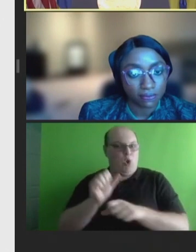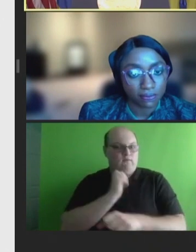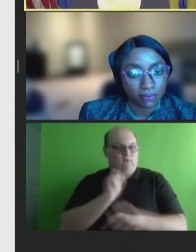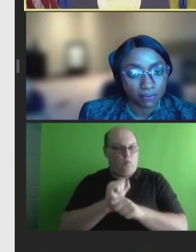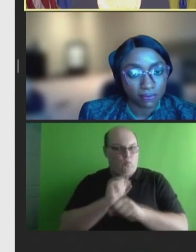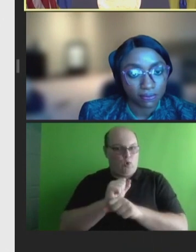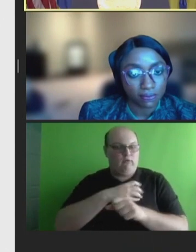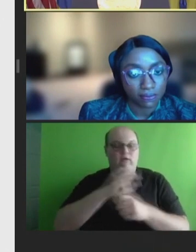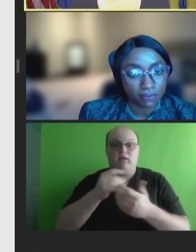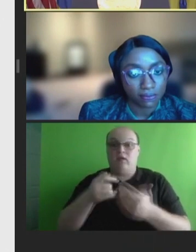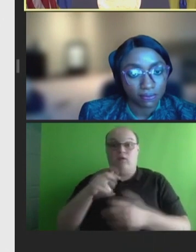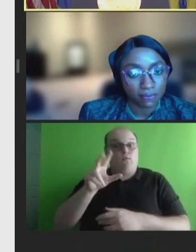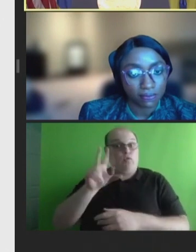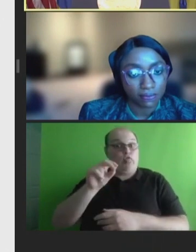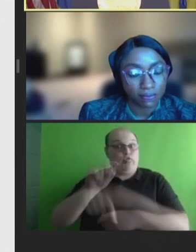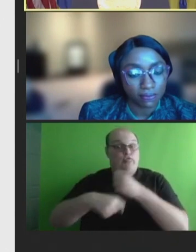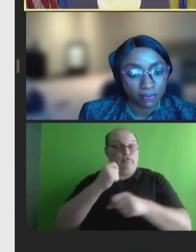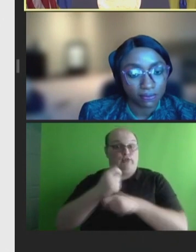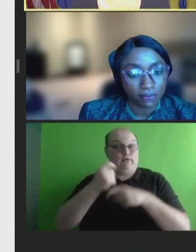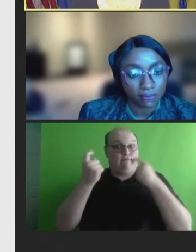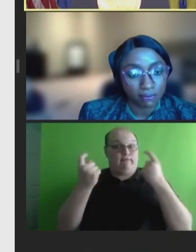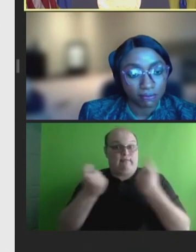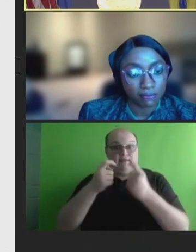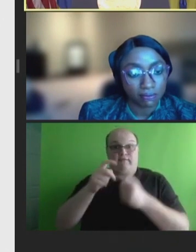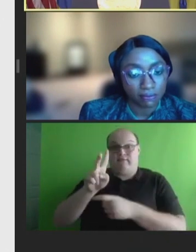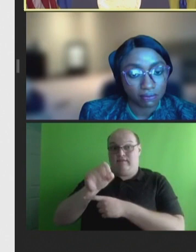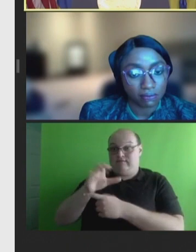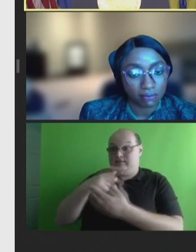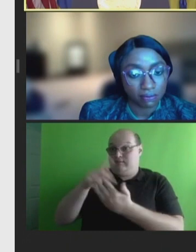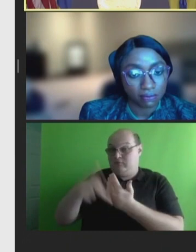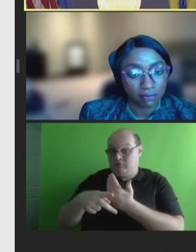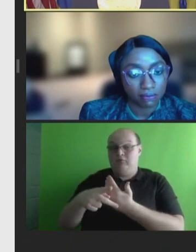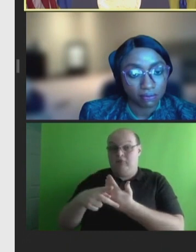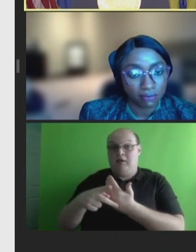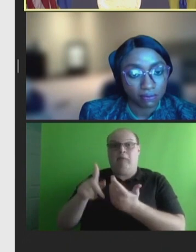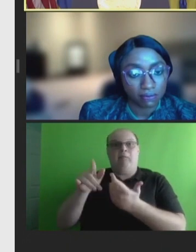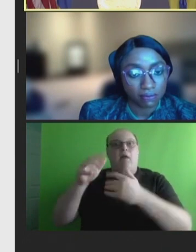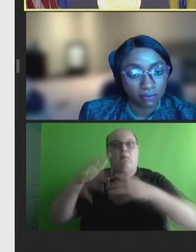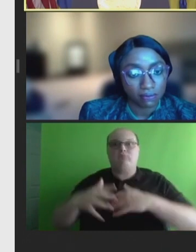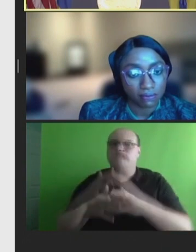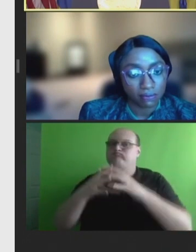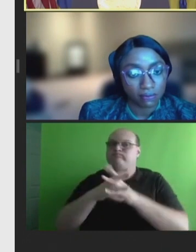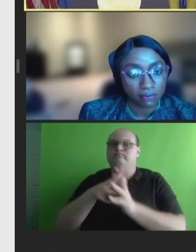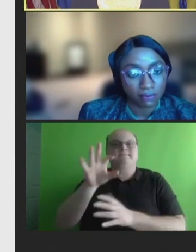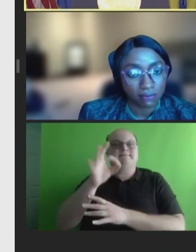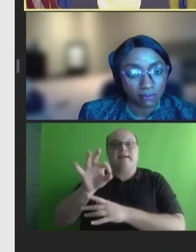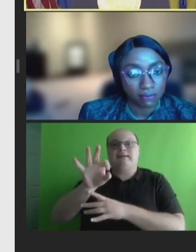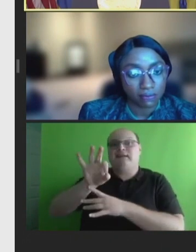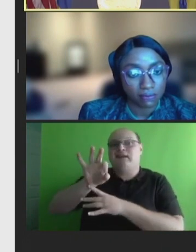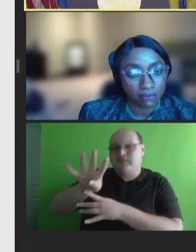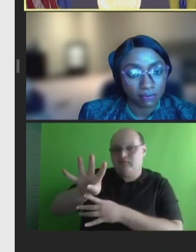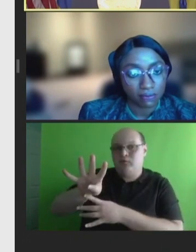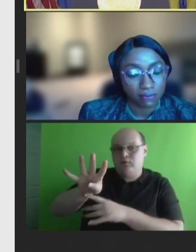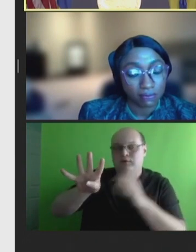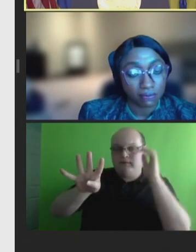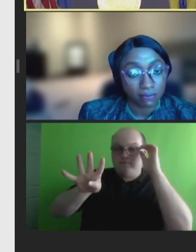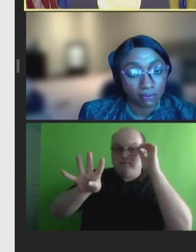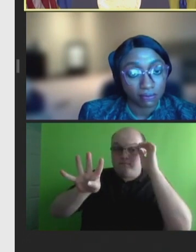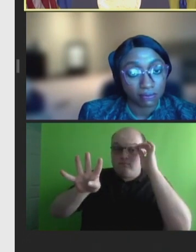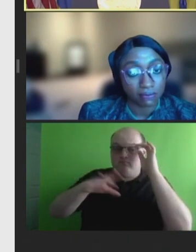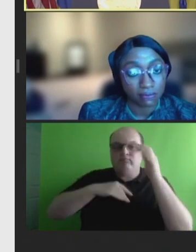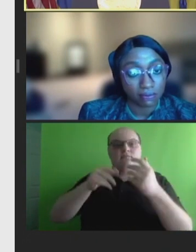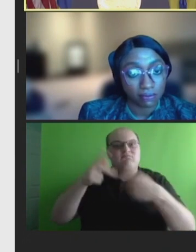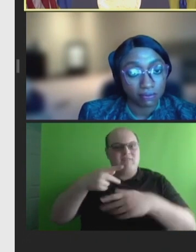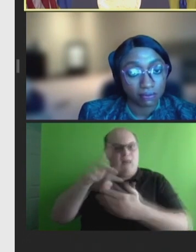up on the 30th anniversary of the VFC program. It was enacted in 1994 to provide access to all ACIP